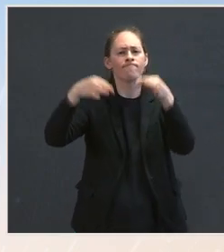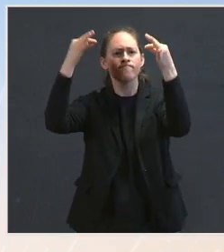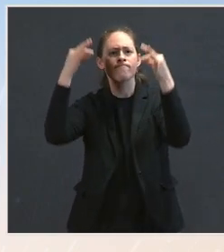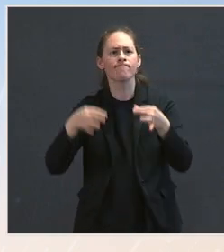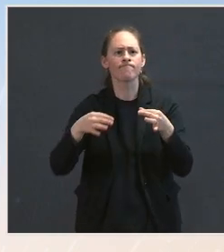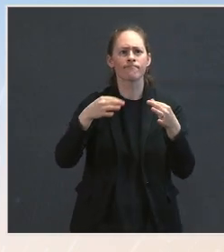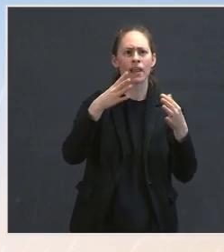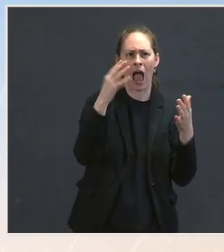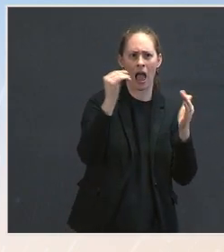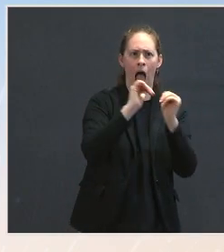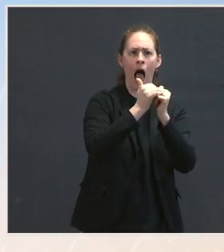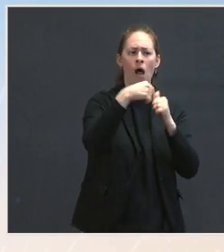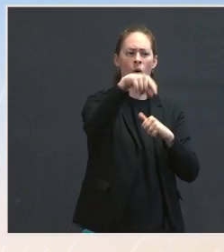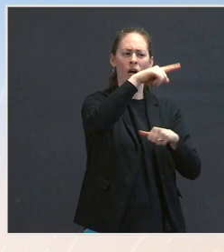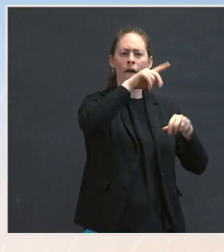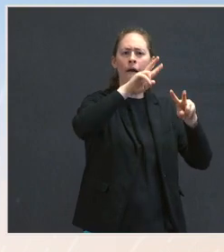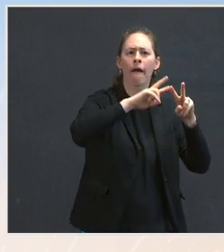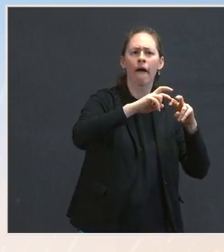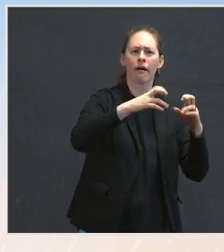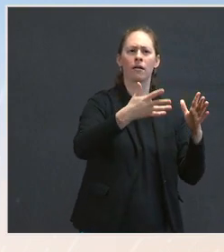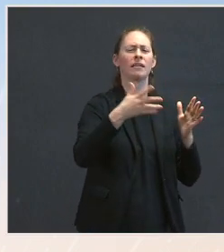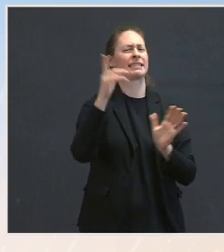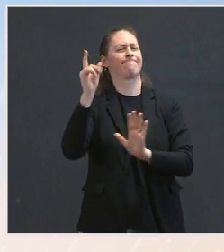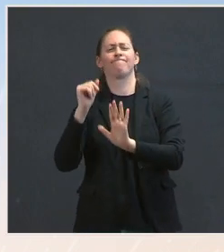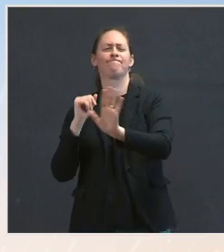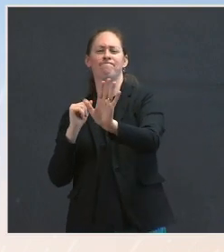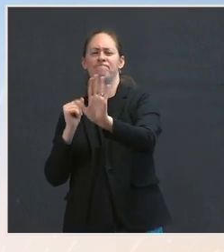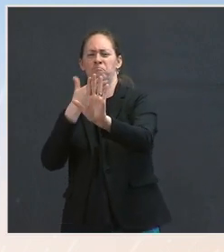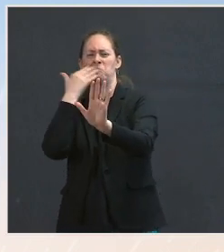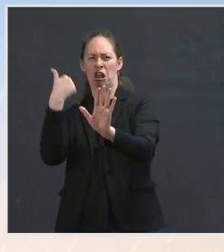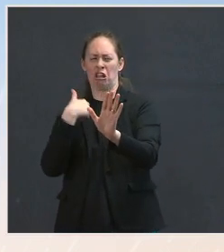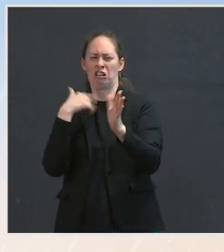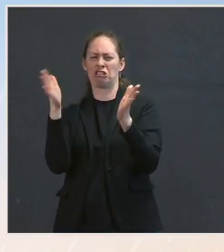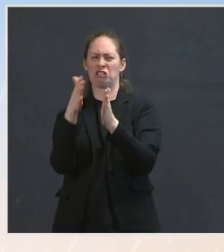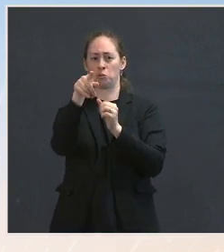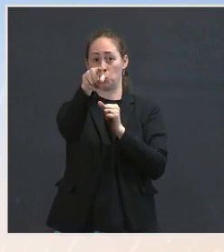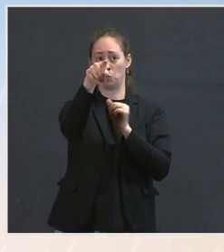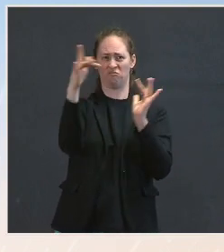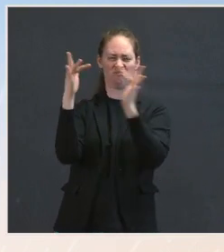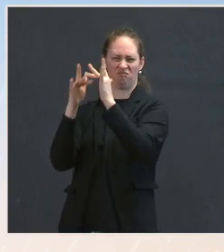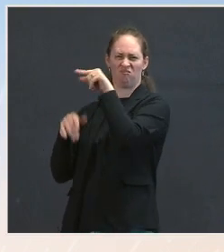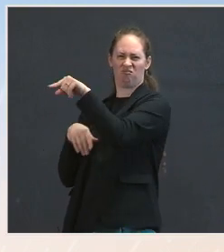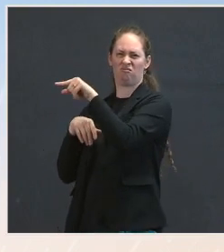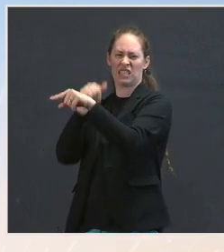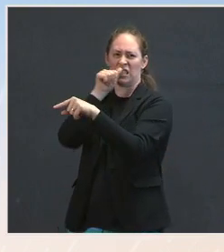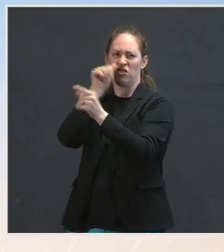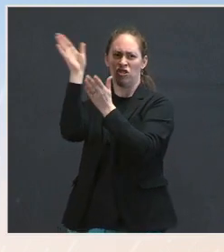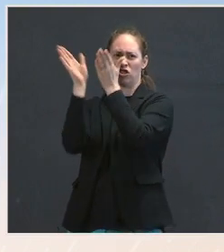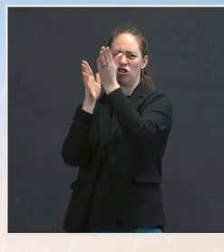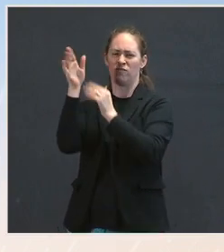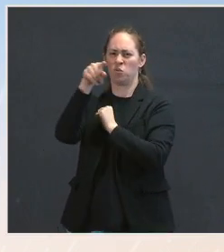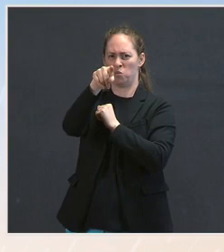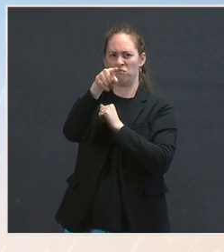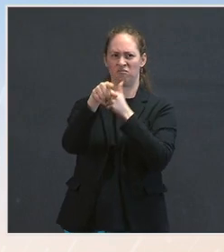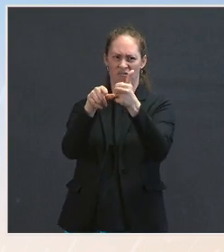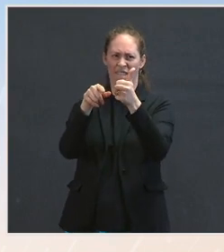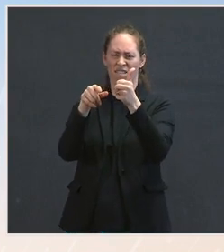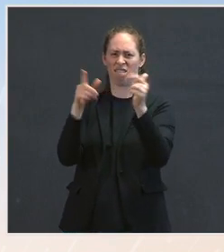Ms. Psaki: I'd encourage you to reach out to the leadership of the Secret Service to get a further comment on it. Go ahead, Kristen. I'll come to you next.